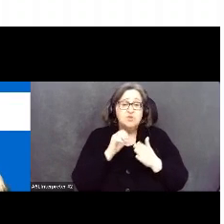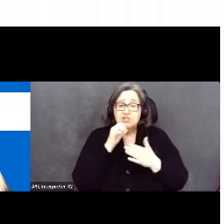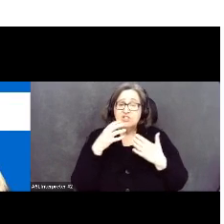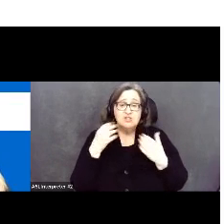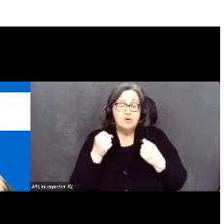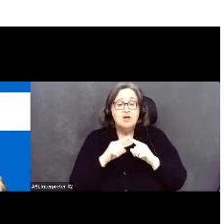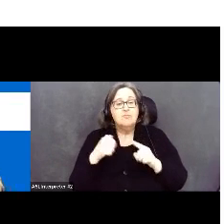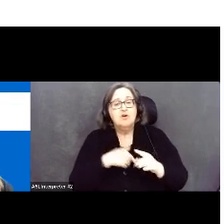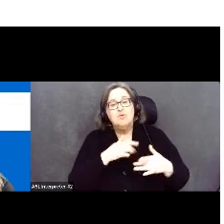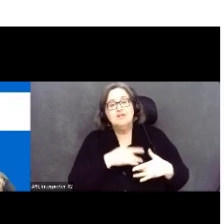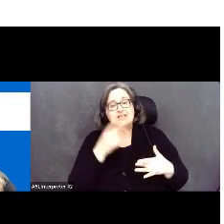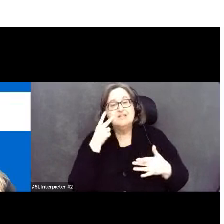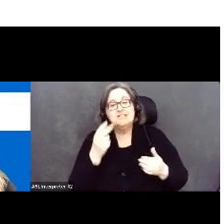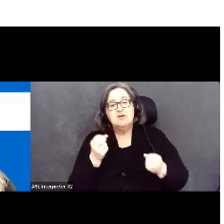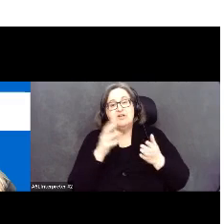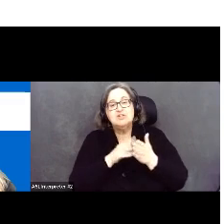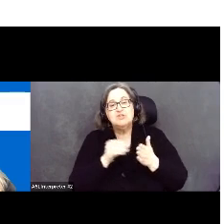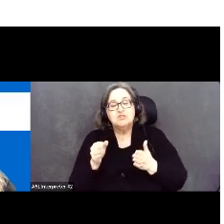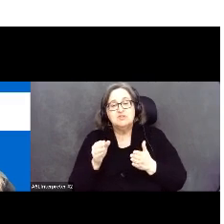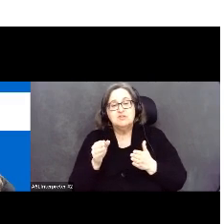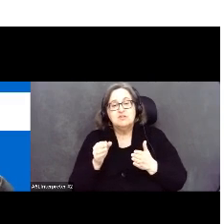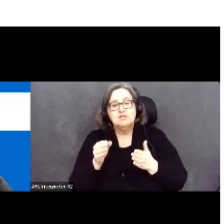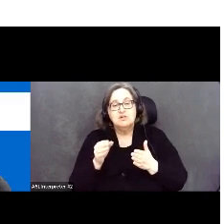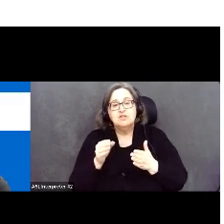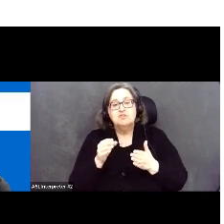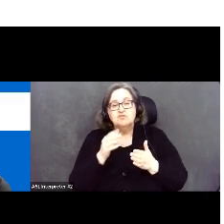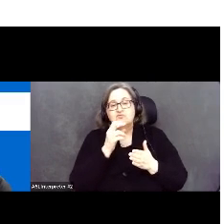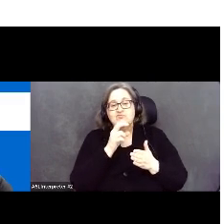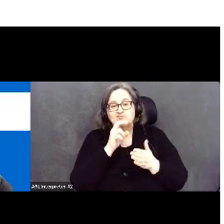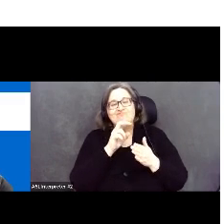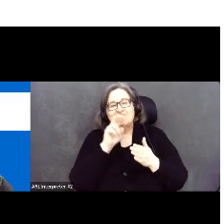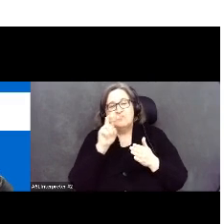see a lot of students who are protracted and end up in that 4 6 week range.